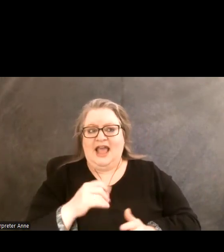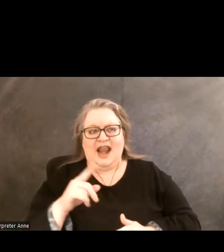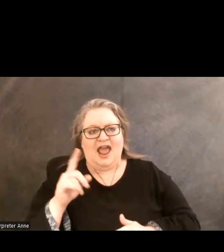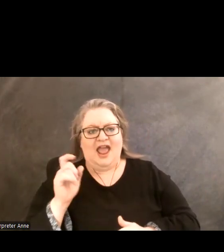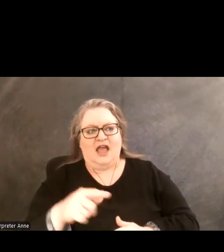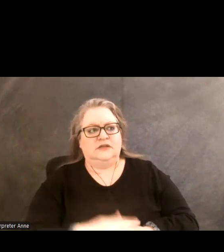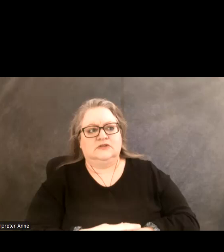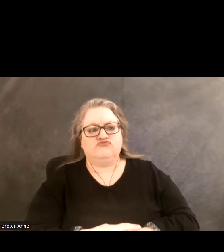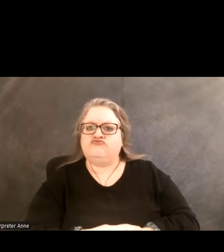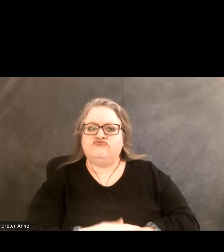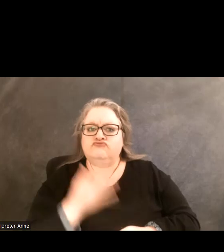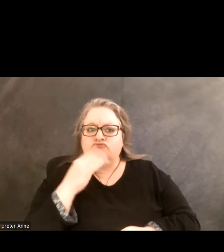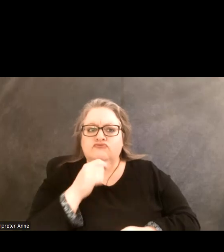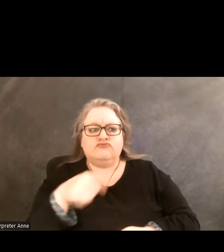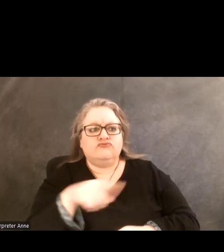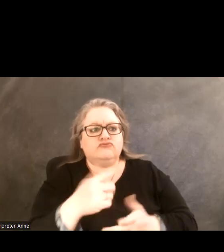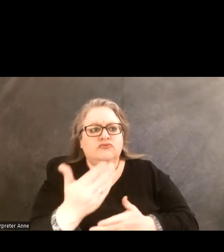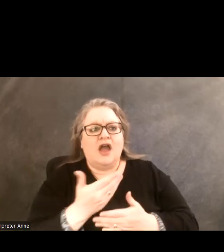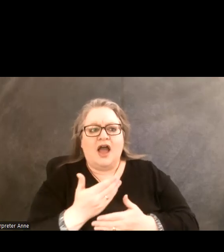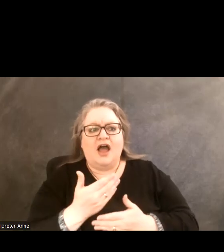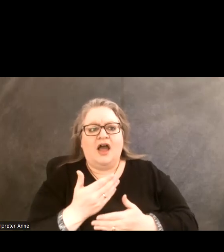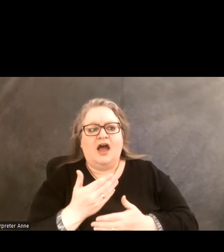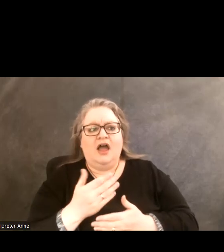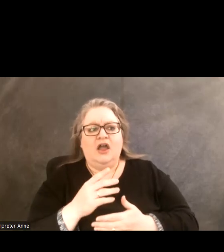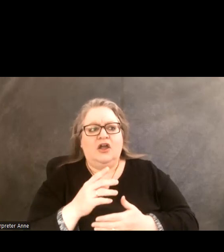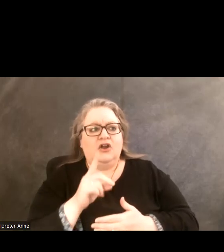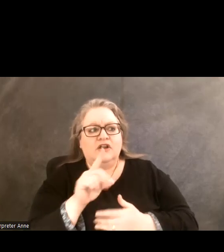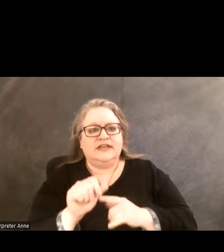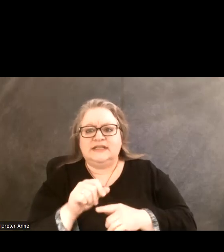hiring disabled access consultants and access doulas